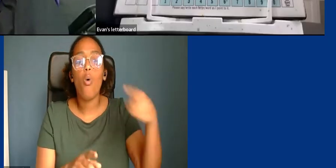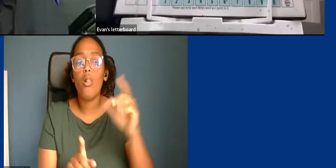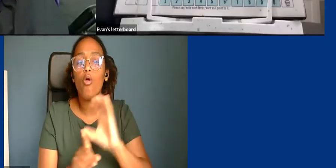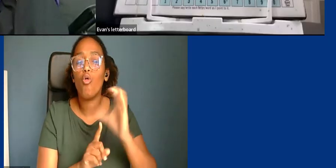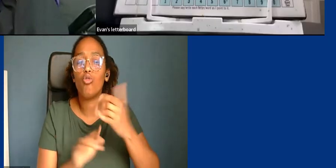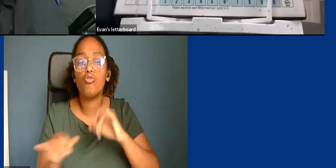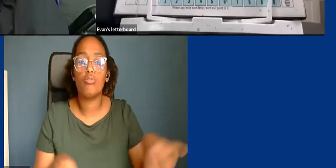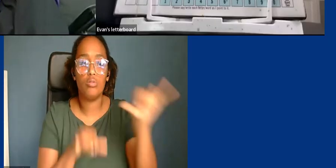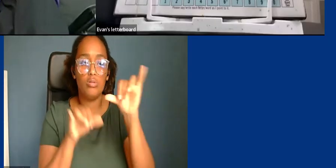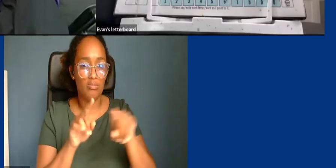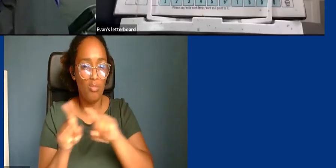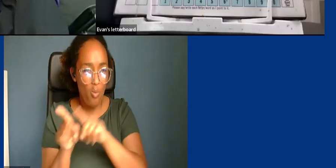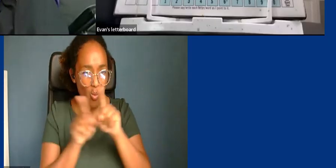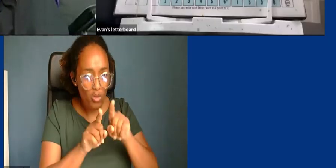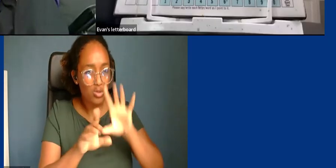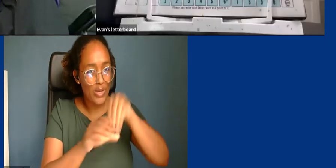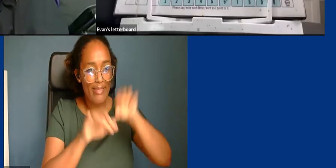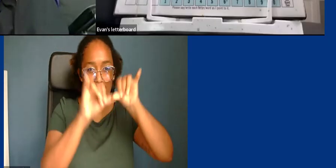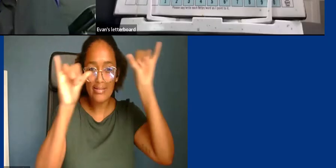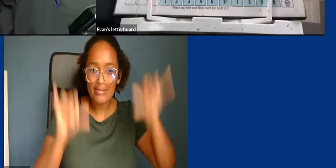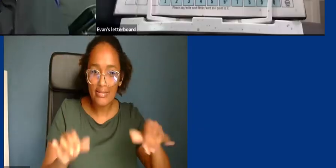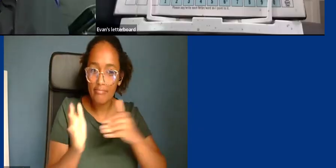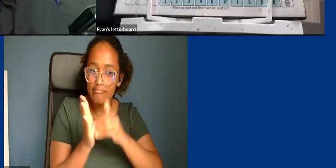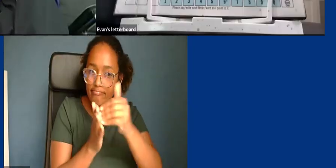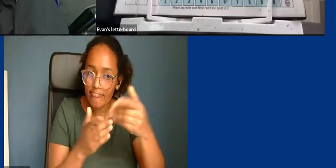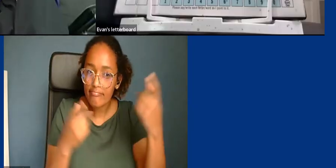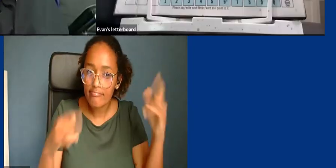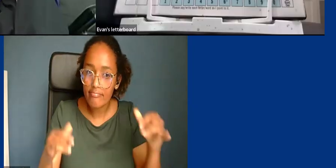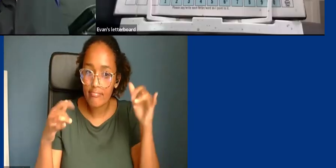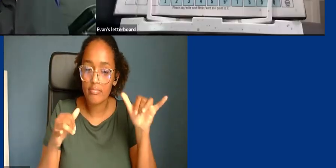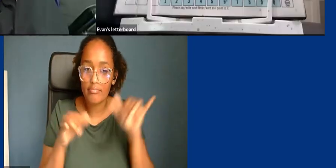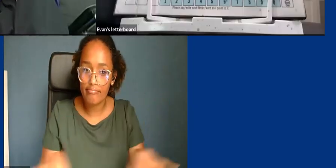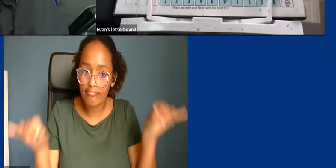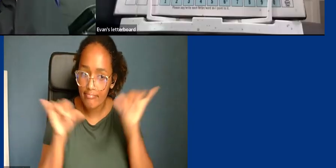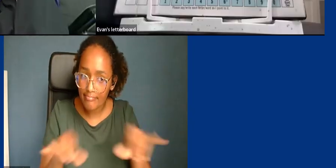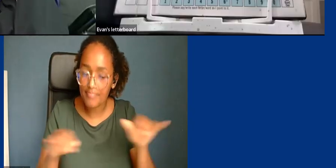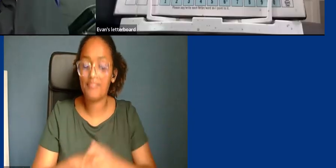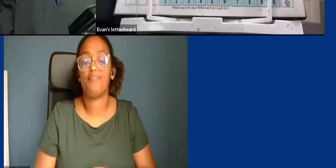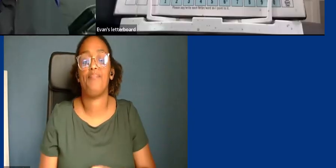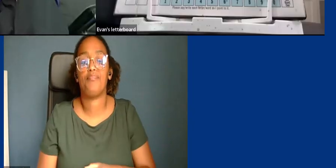Many organizations that ostensibly exist to help people with disabilities